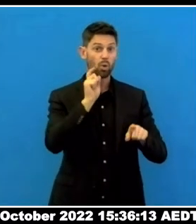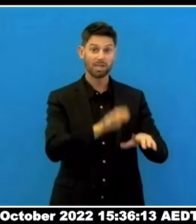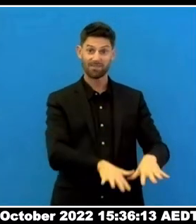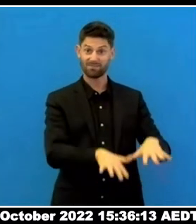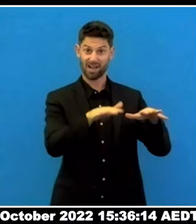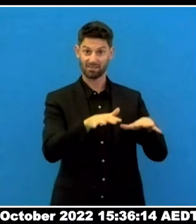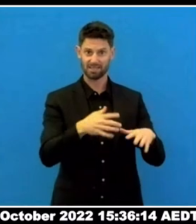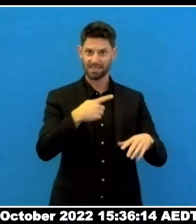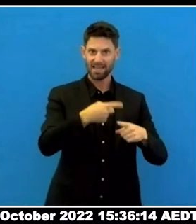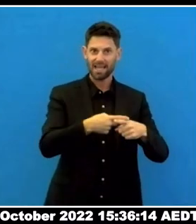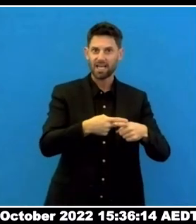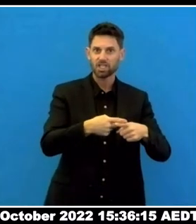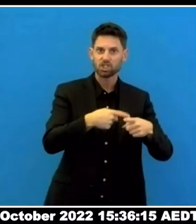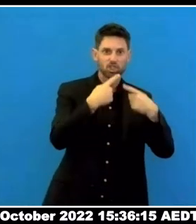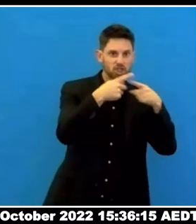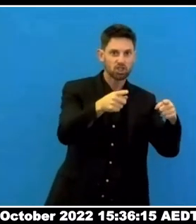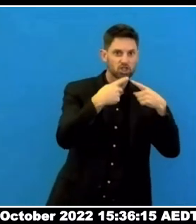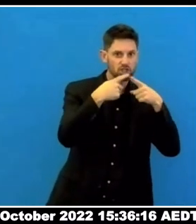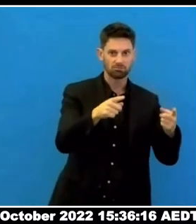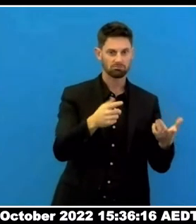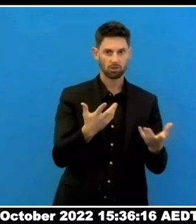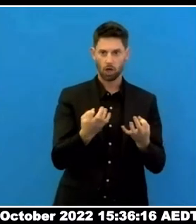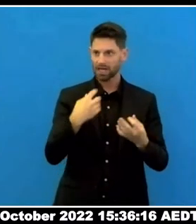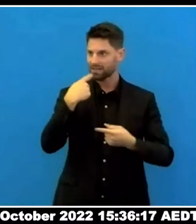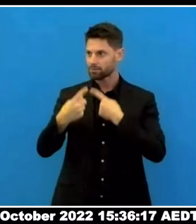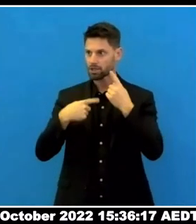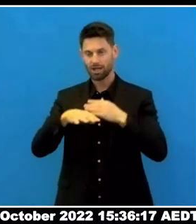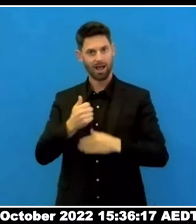So, we was the one who actually have to stay in and do that.